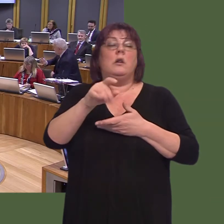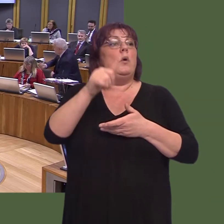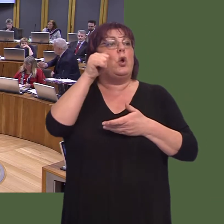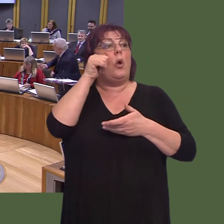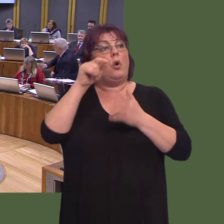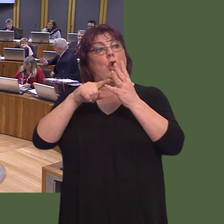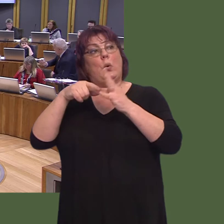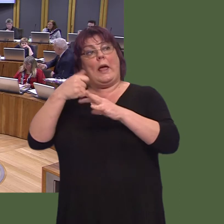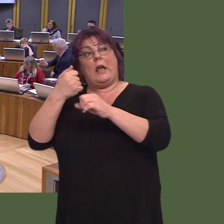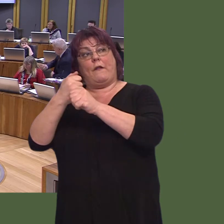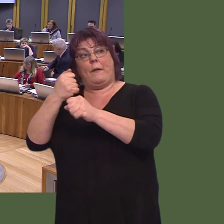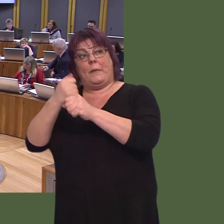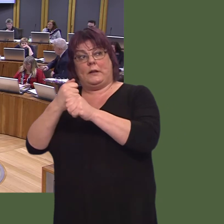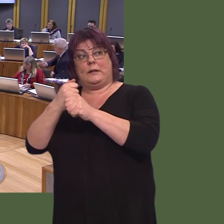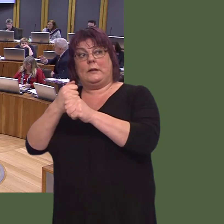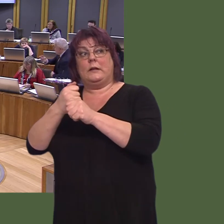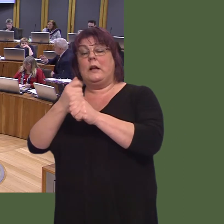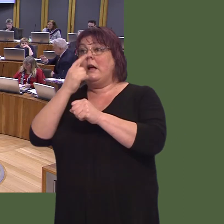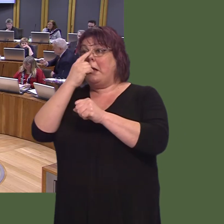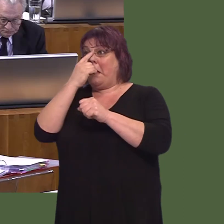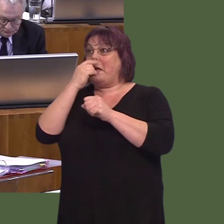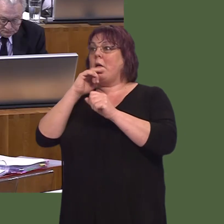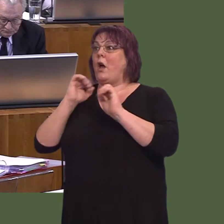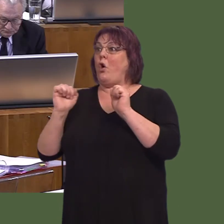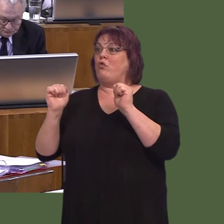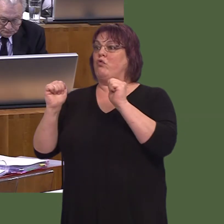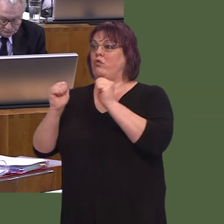We know that the UK Government has a record of agreeing to the transfer of powers